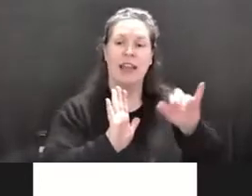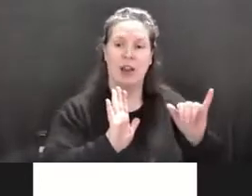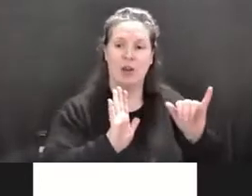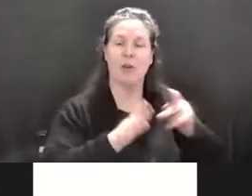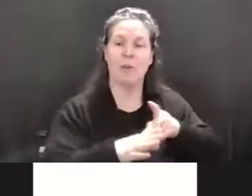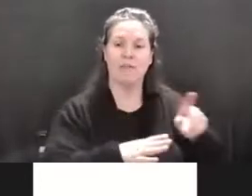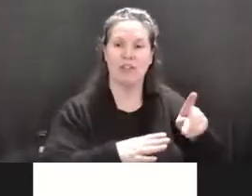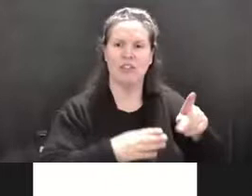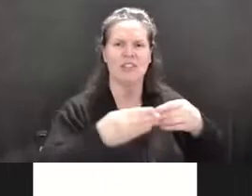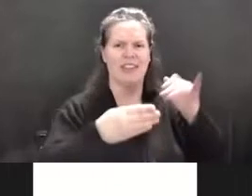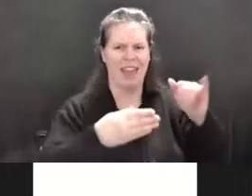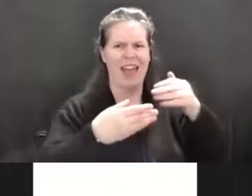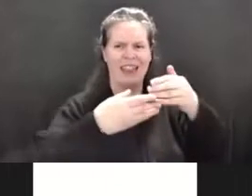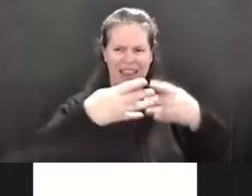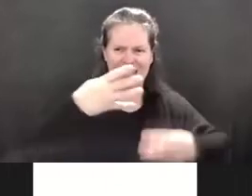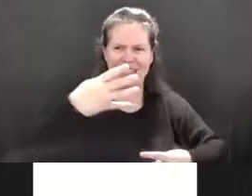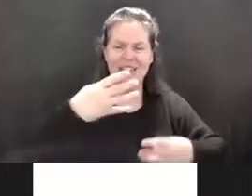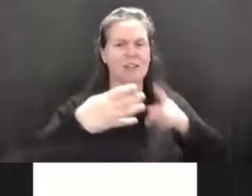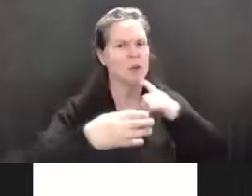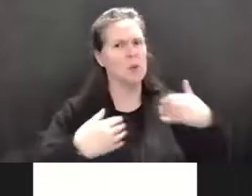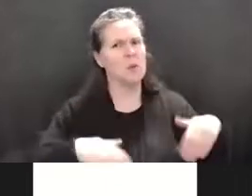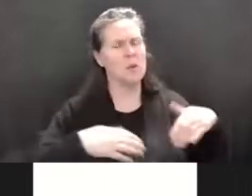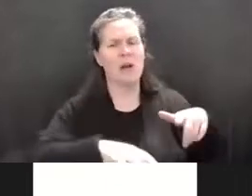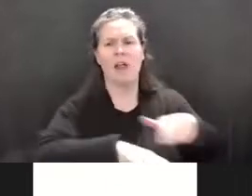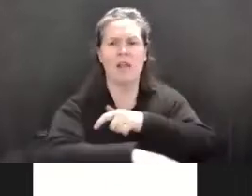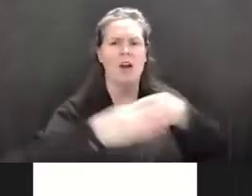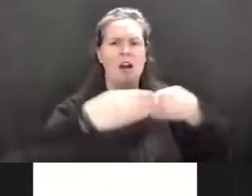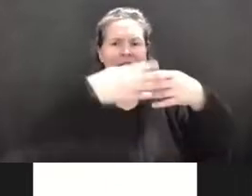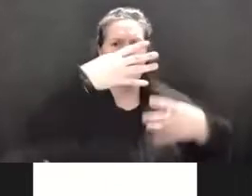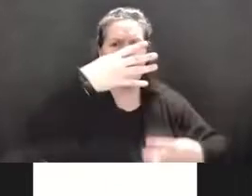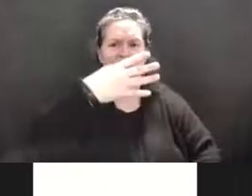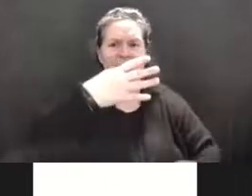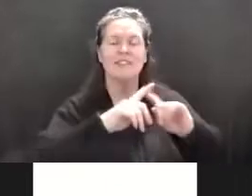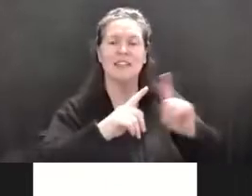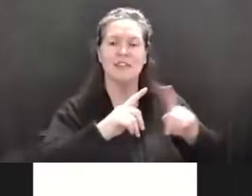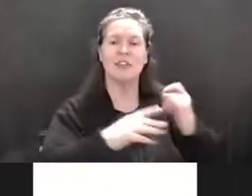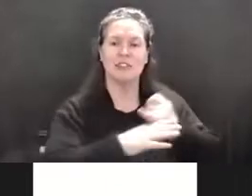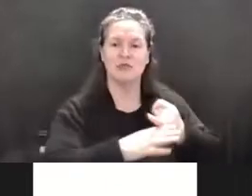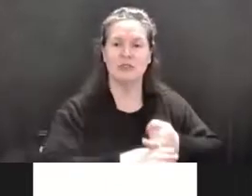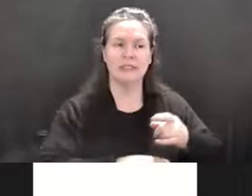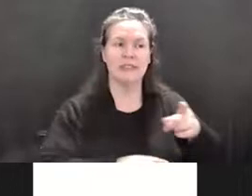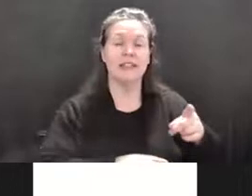And so these minimum standards that we develop today will be adopted by these professionals